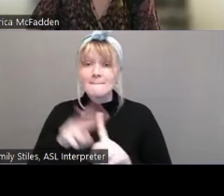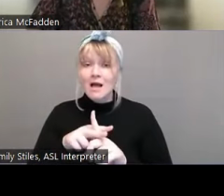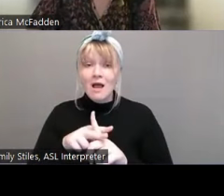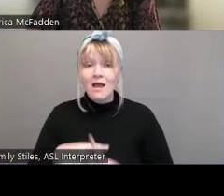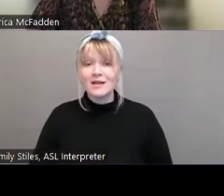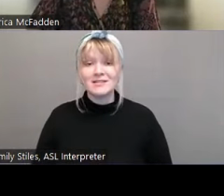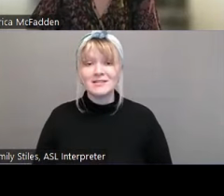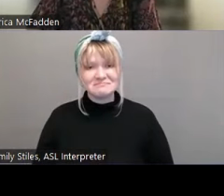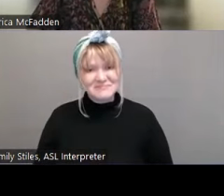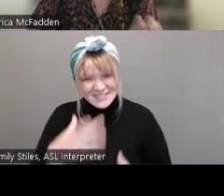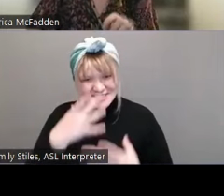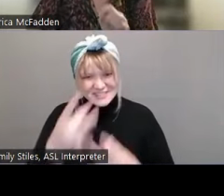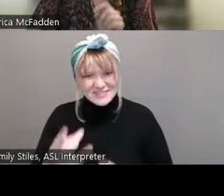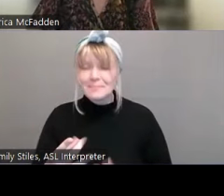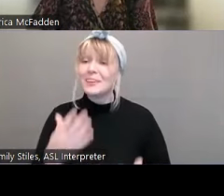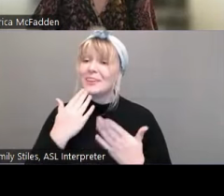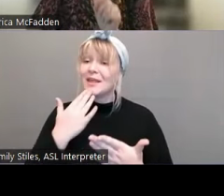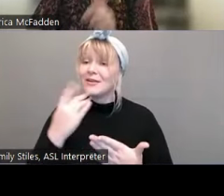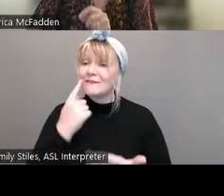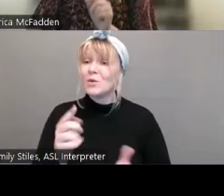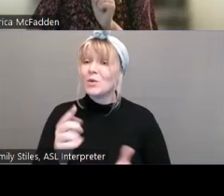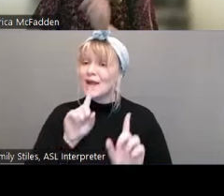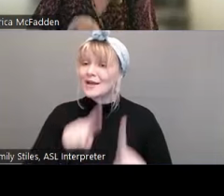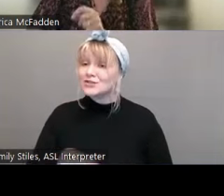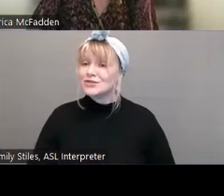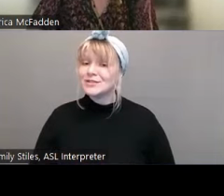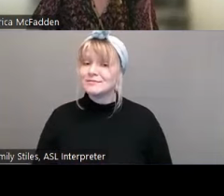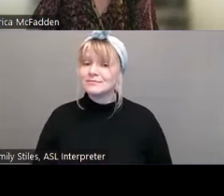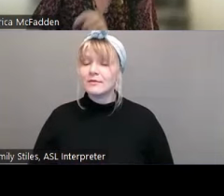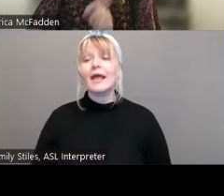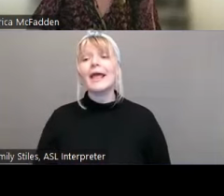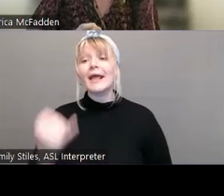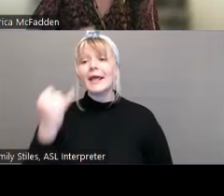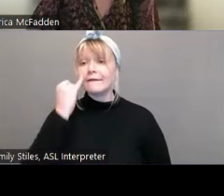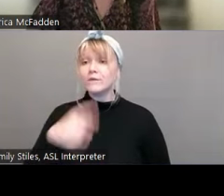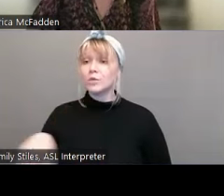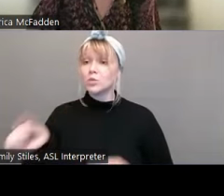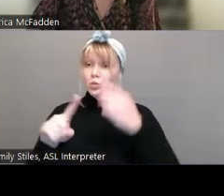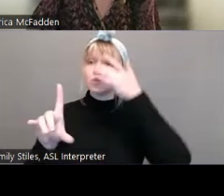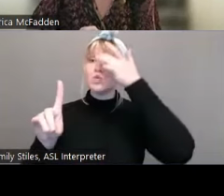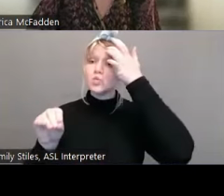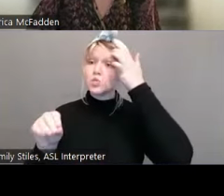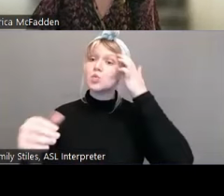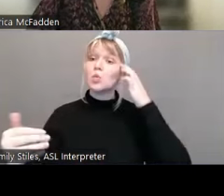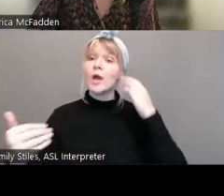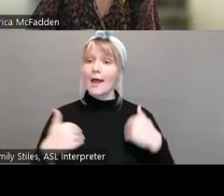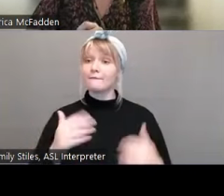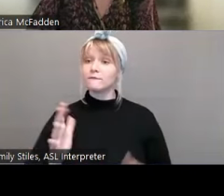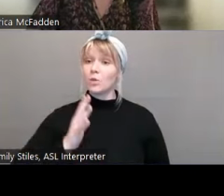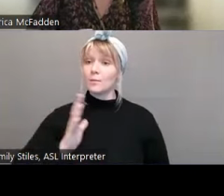We just want to encourage those of you that have formal partnerships with your AT providers